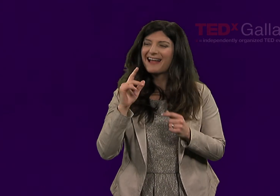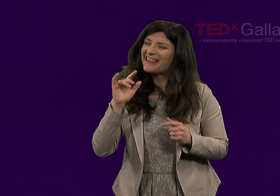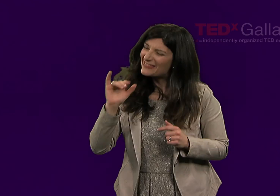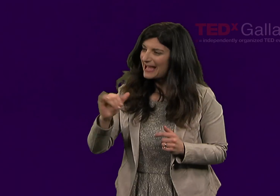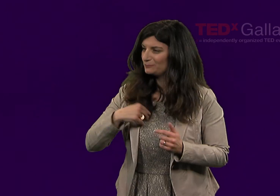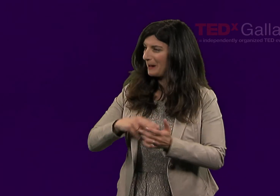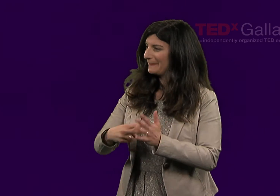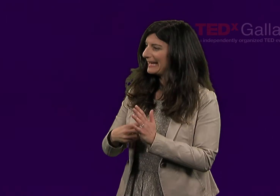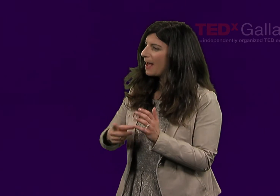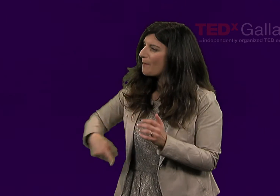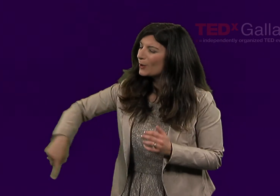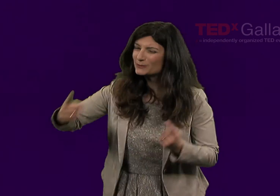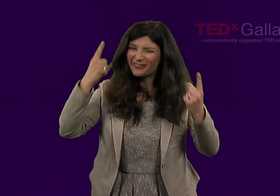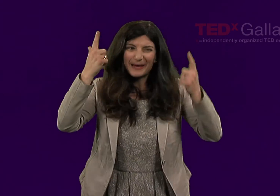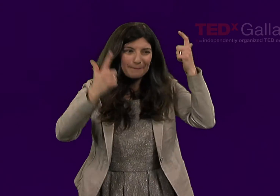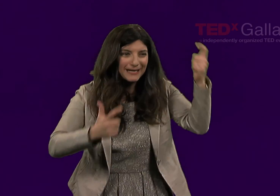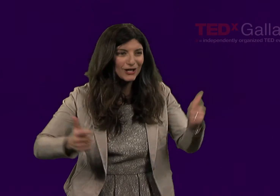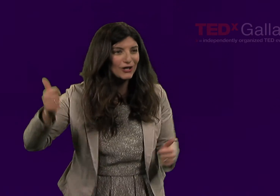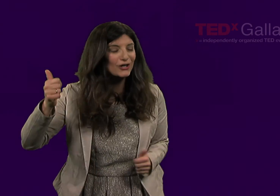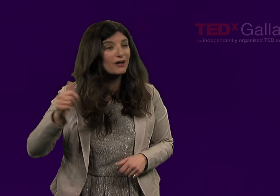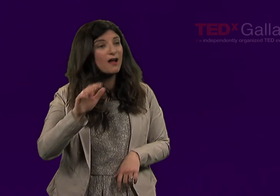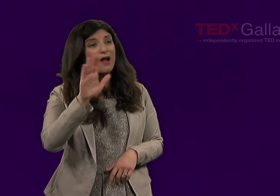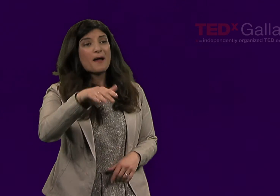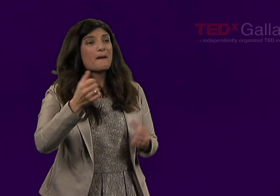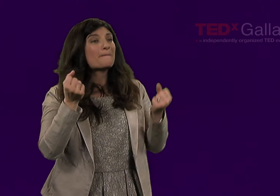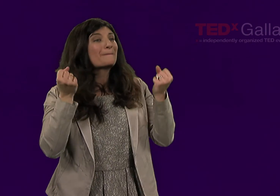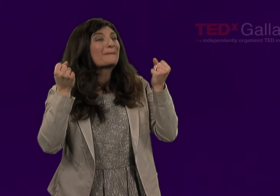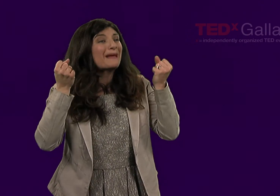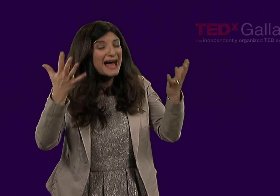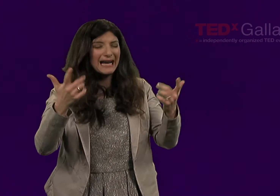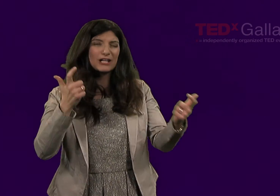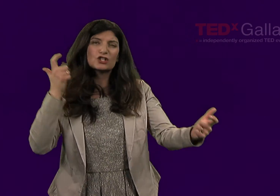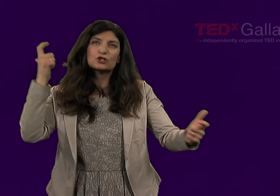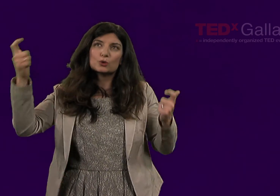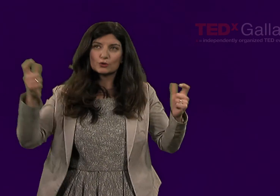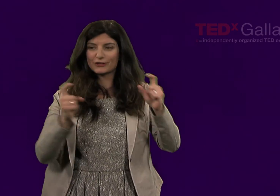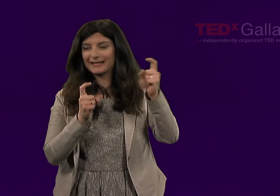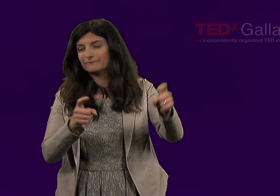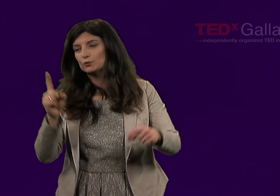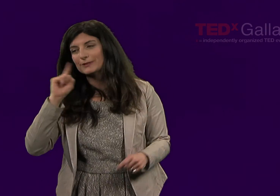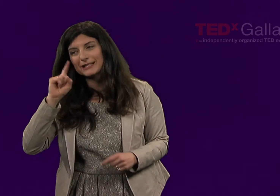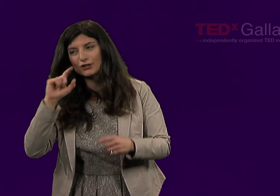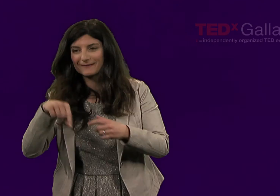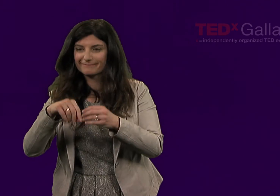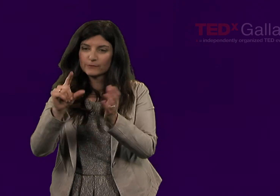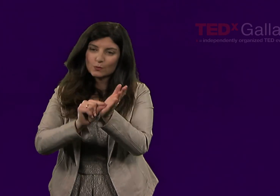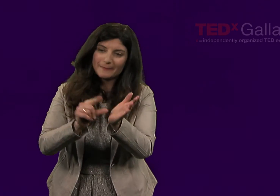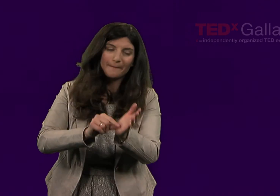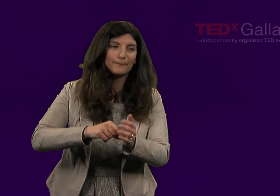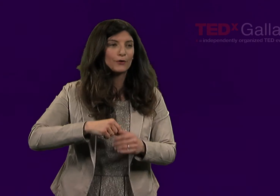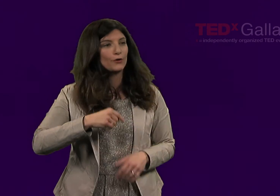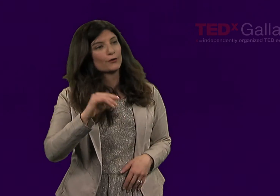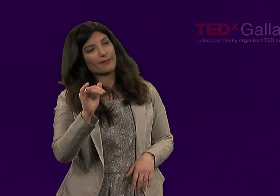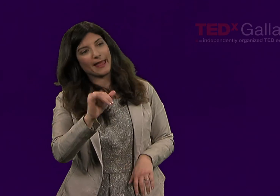And that's what I say we need to do: think bigger. Yeah, we all hear about in the newspaper those big donations of $1 million